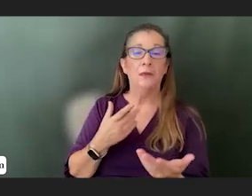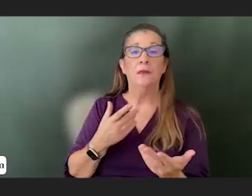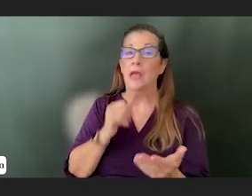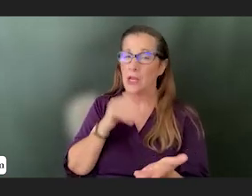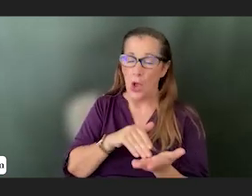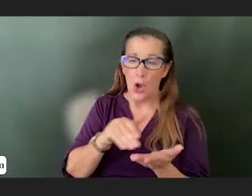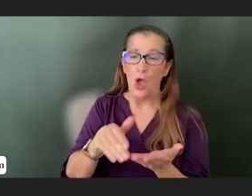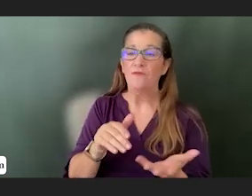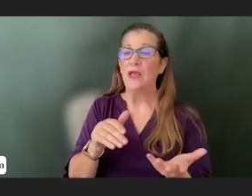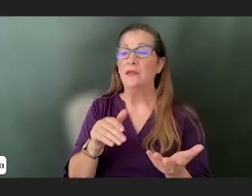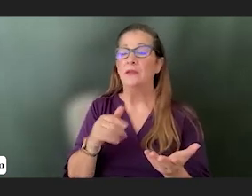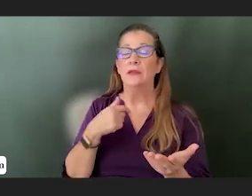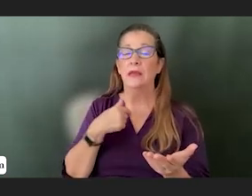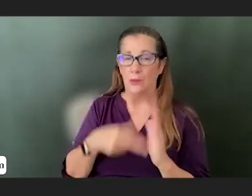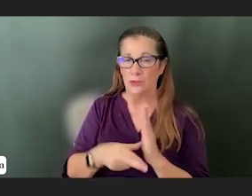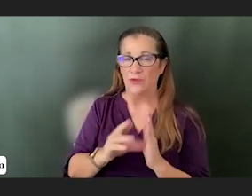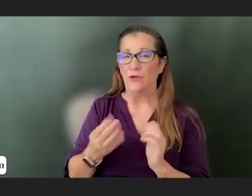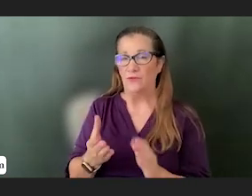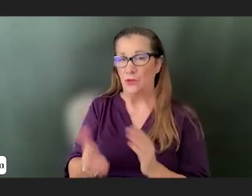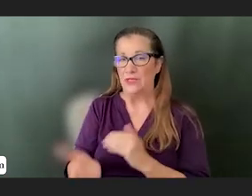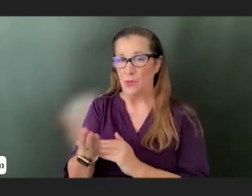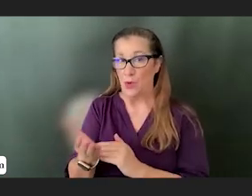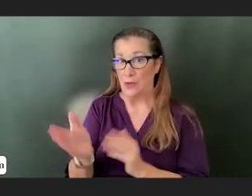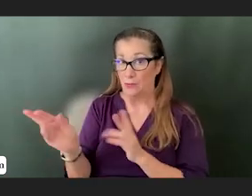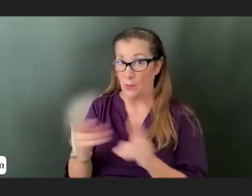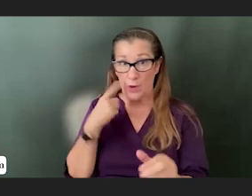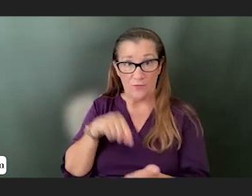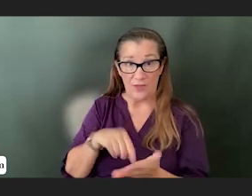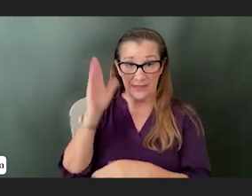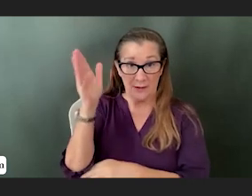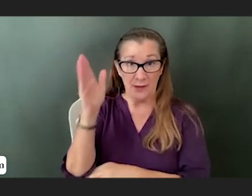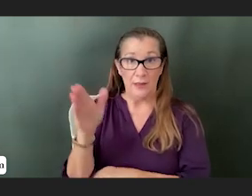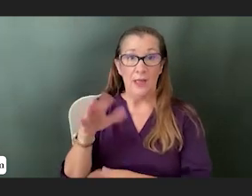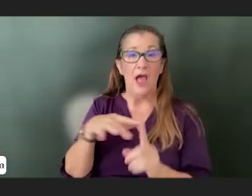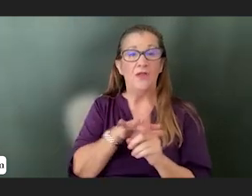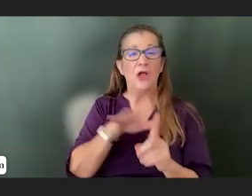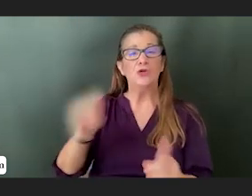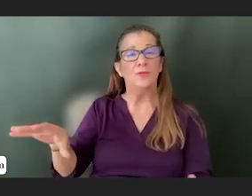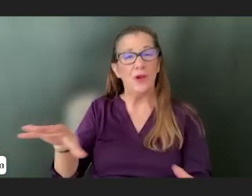I was reviewing a few this morning. In prep for this. The context should be relevant and should be apparent.